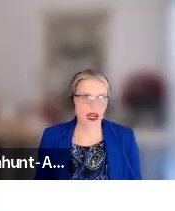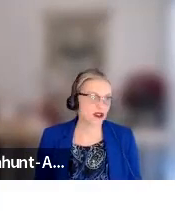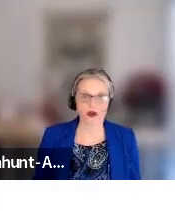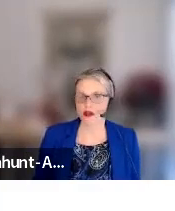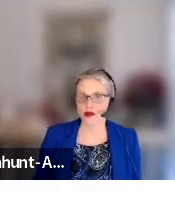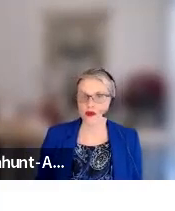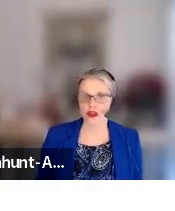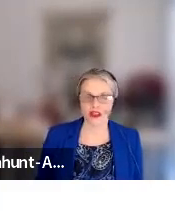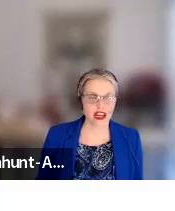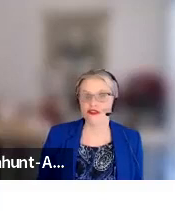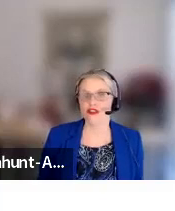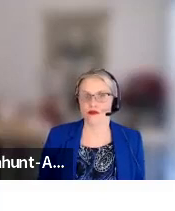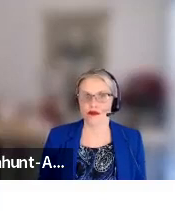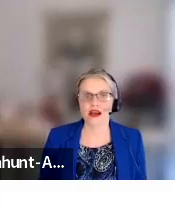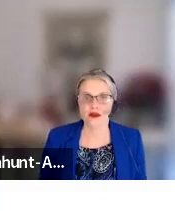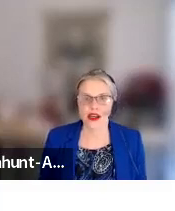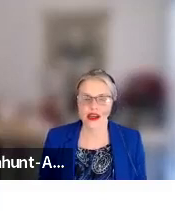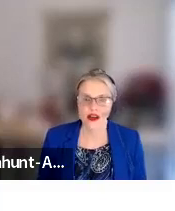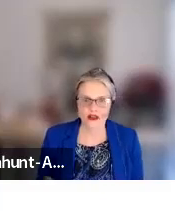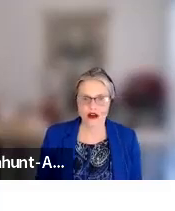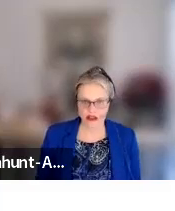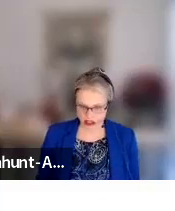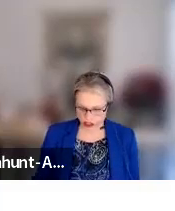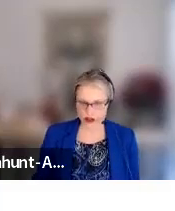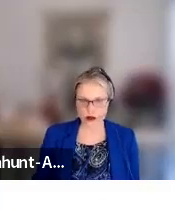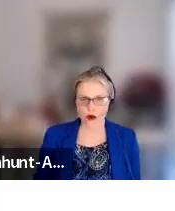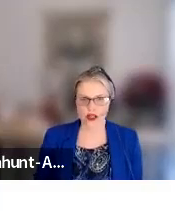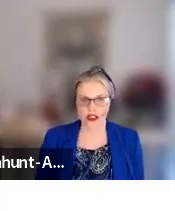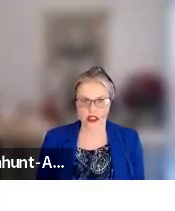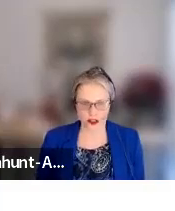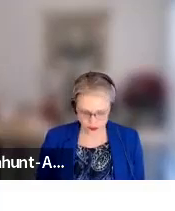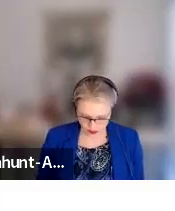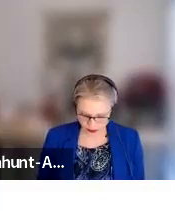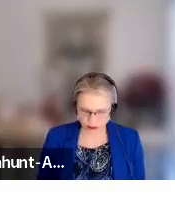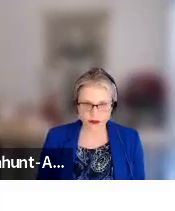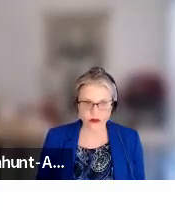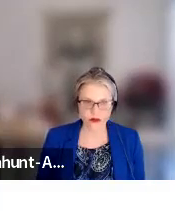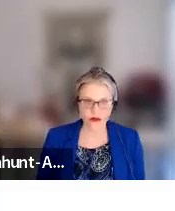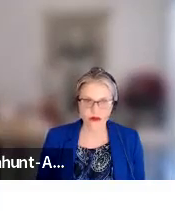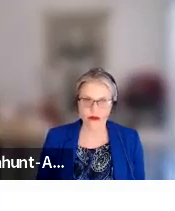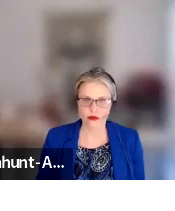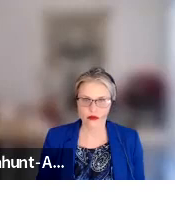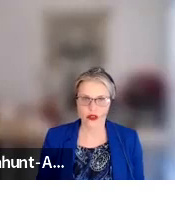What happens when the people that care for them pass away. So, all of these things are important to consider.